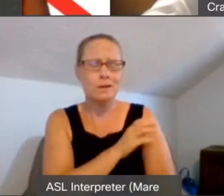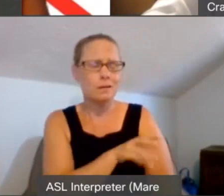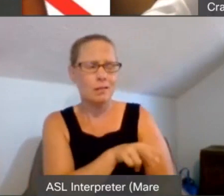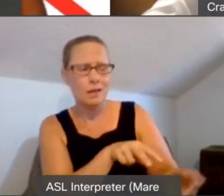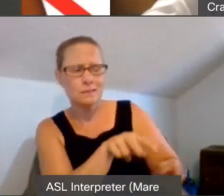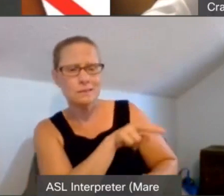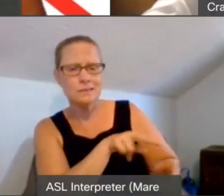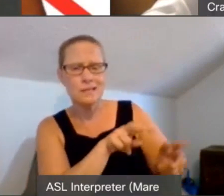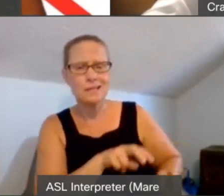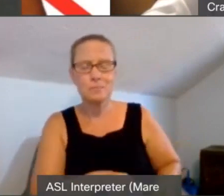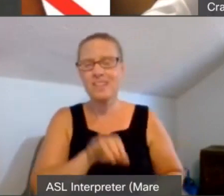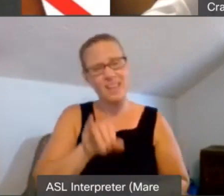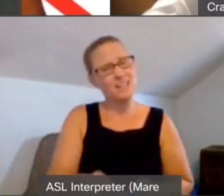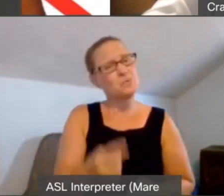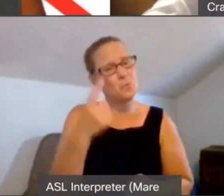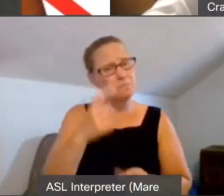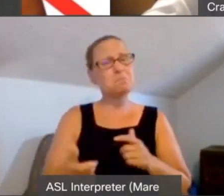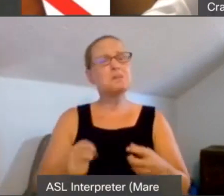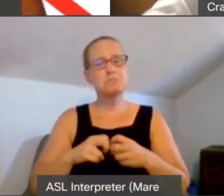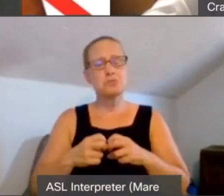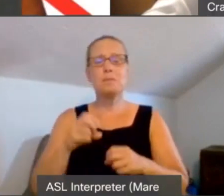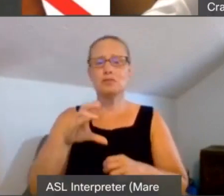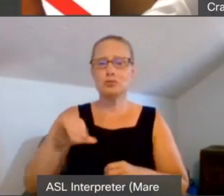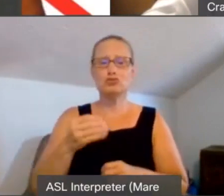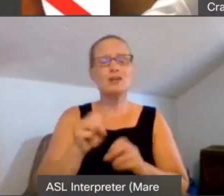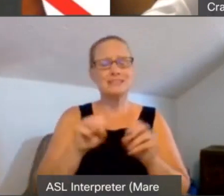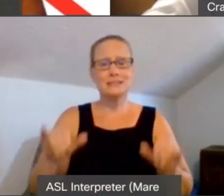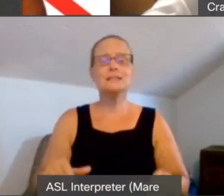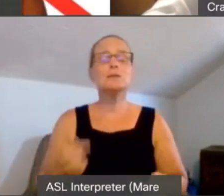in the criminal justice system is that we rely very often